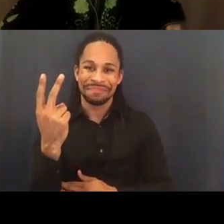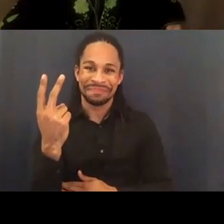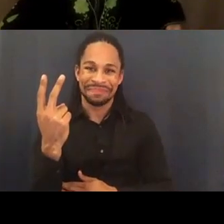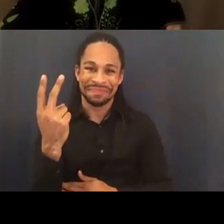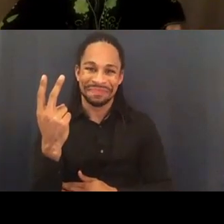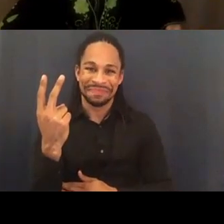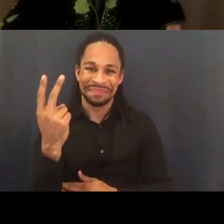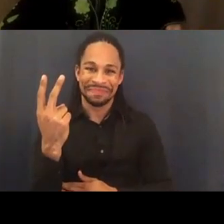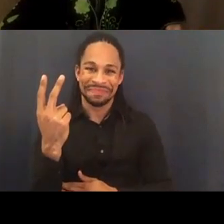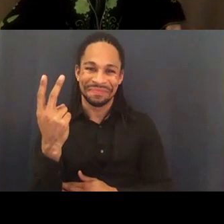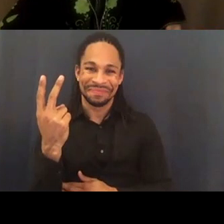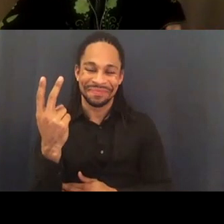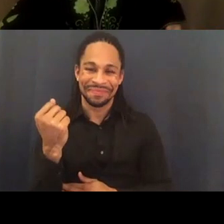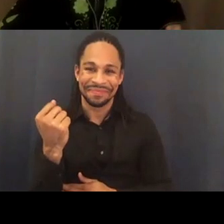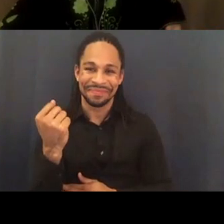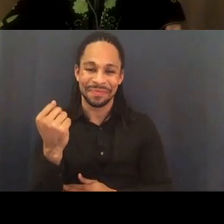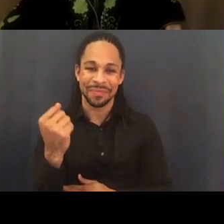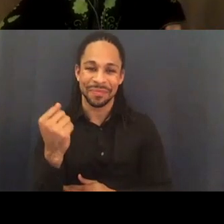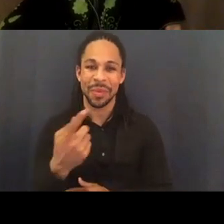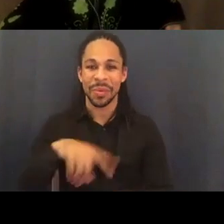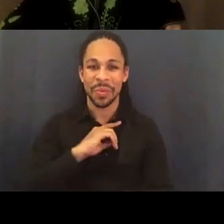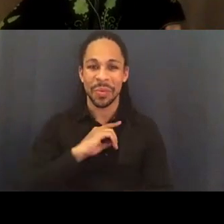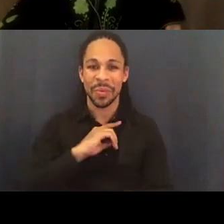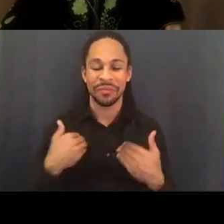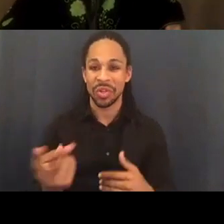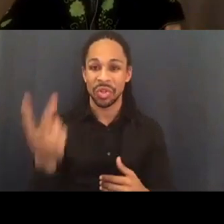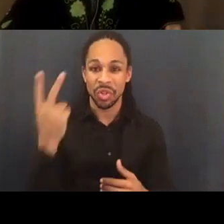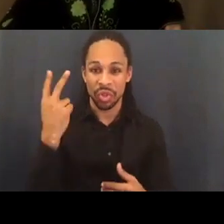Two spots. One is code of the freaks.com.